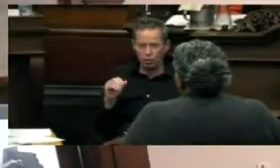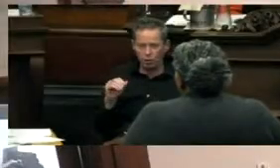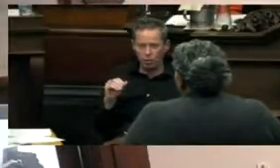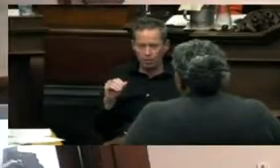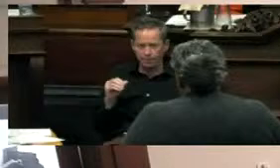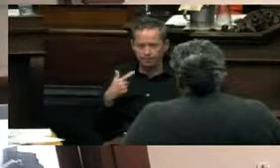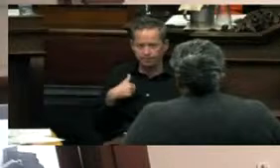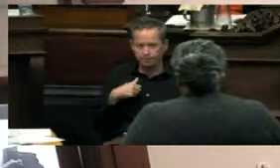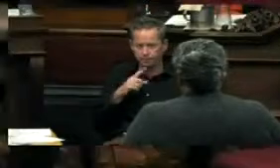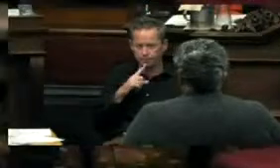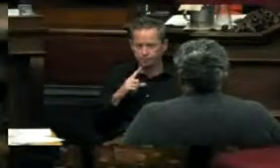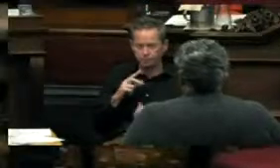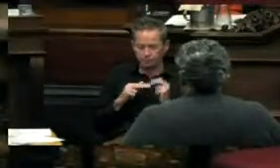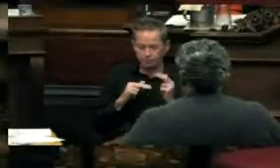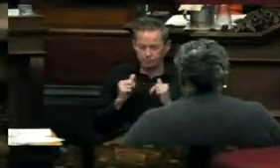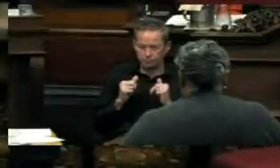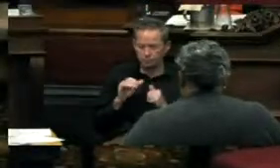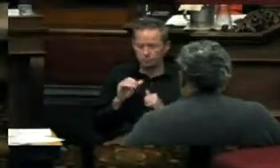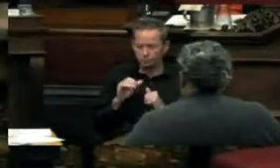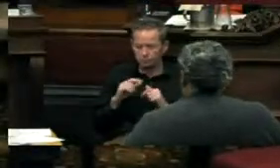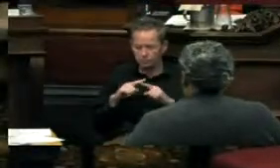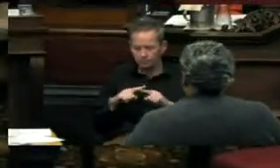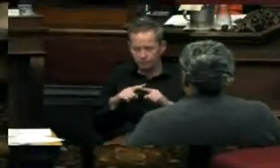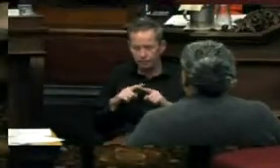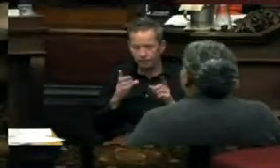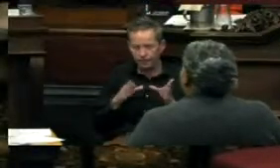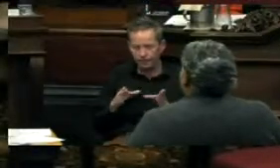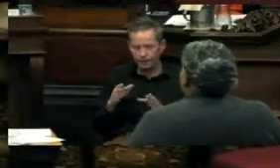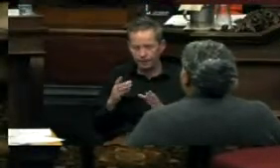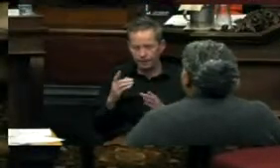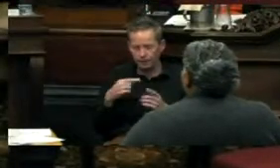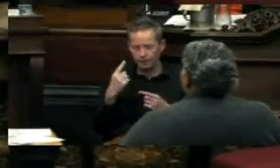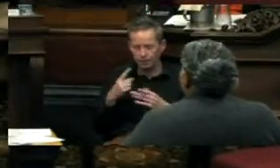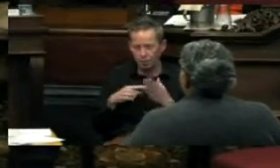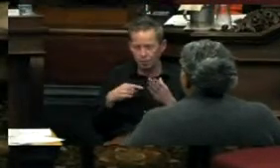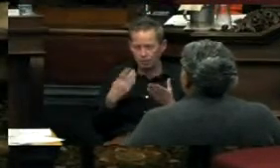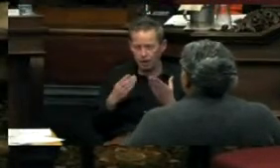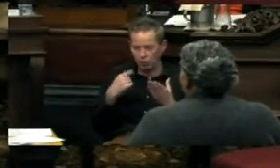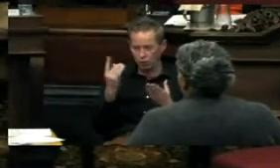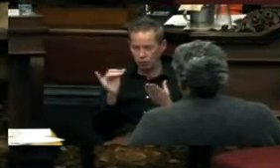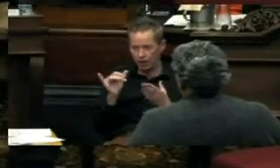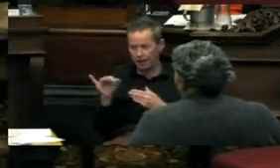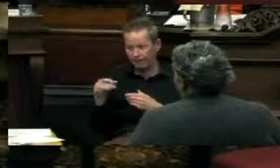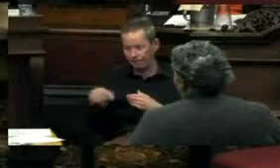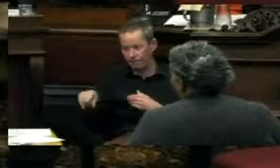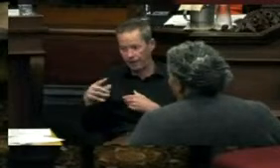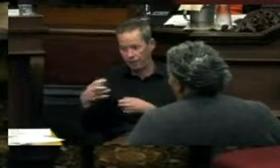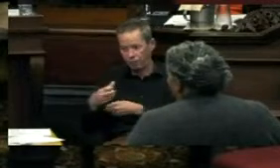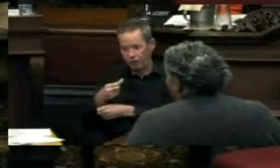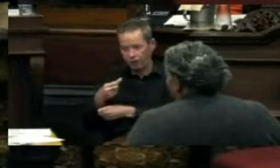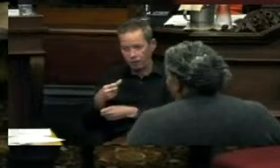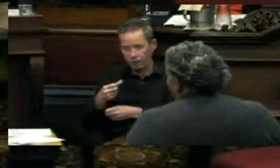we status quo, right? So we are going to certainly build